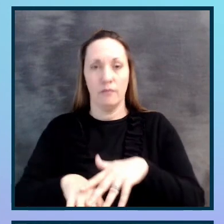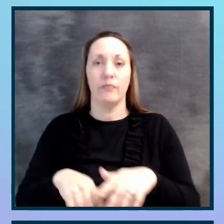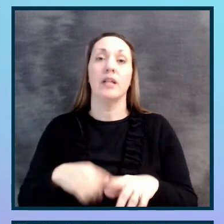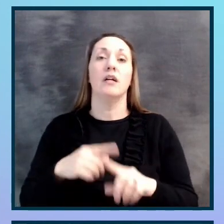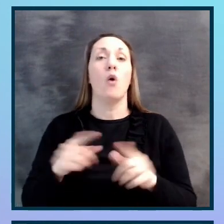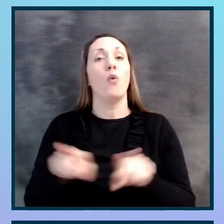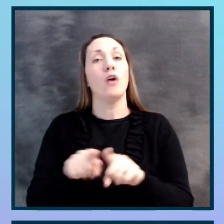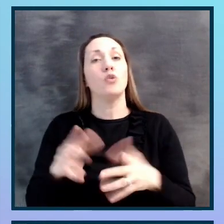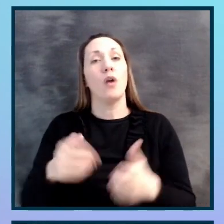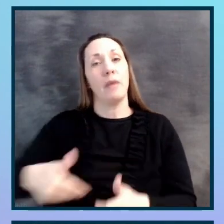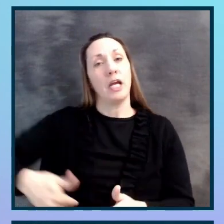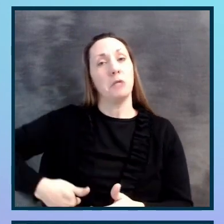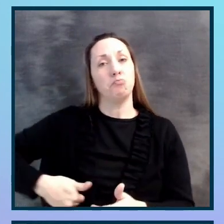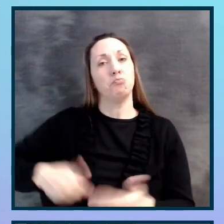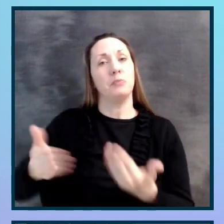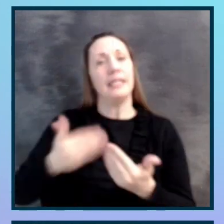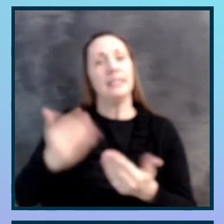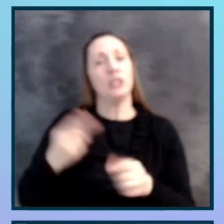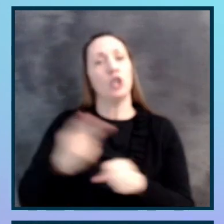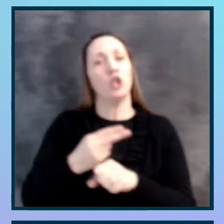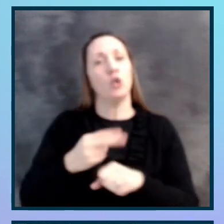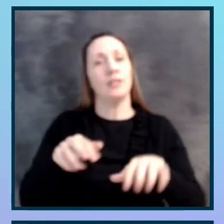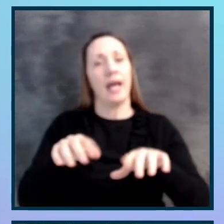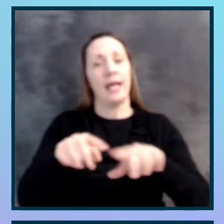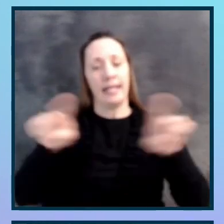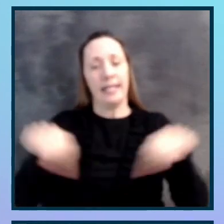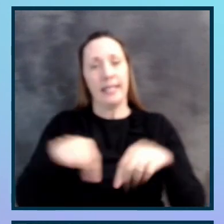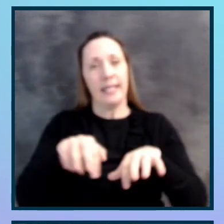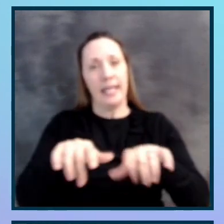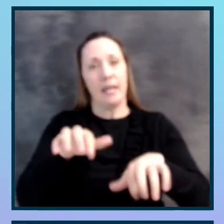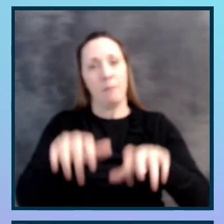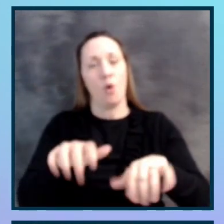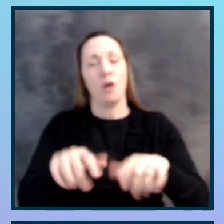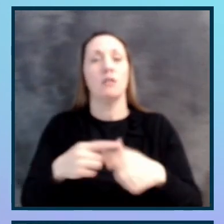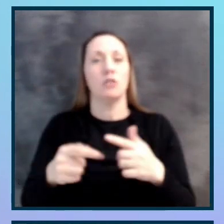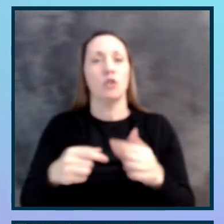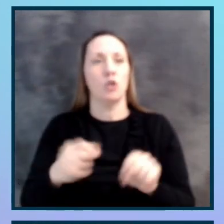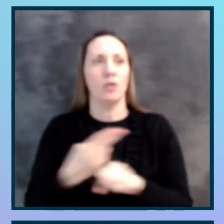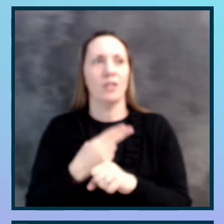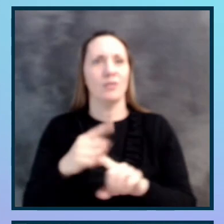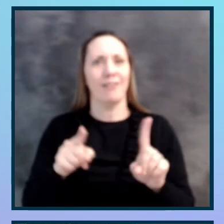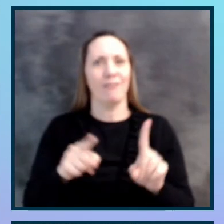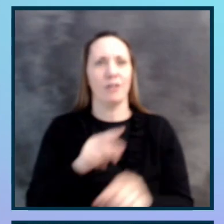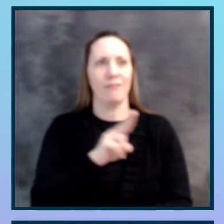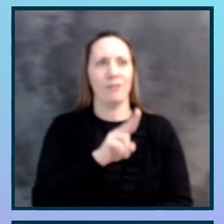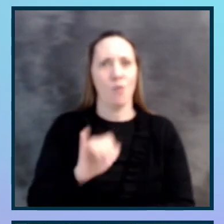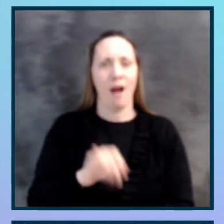to use on a keyboard, to navigate through all of these different pieces of UI that were new to Slack in some ways.